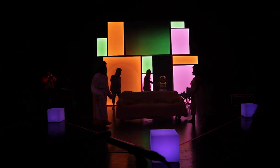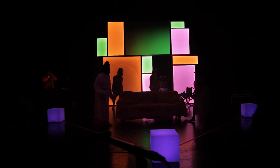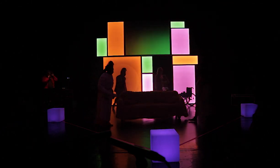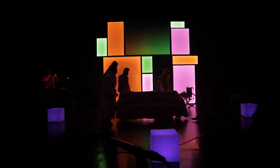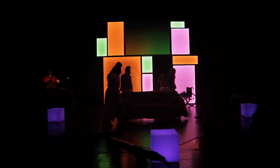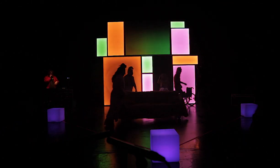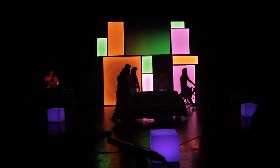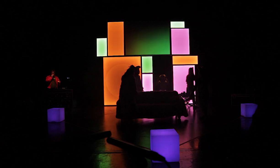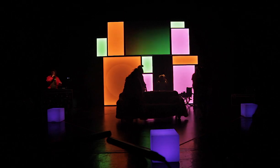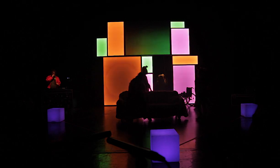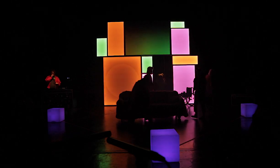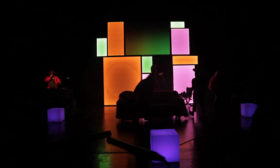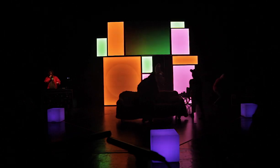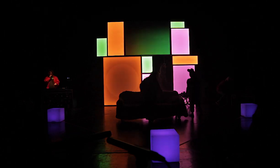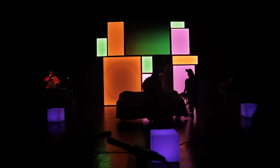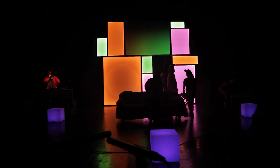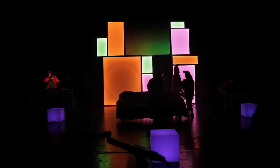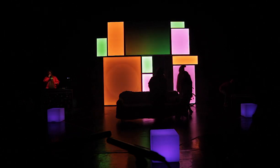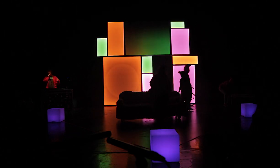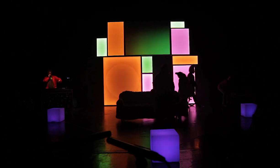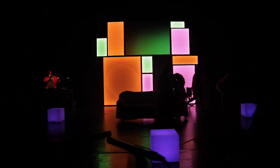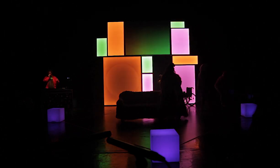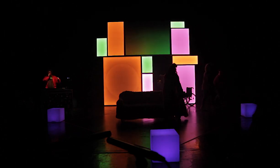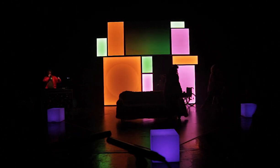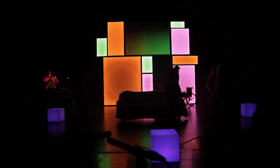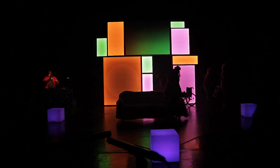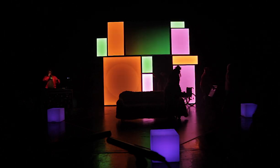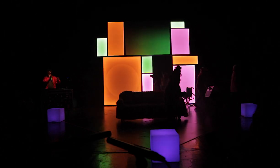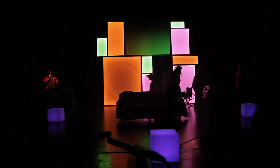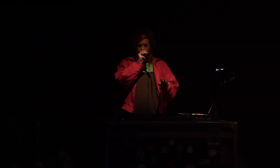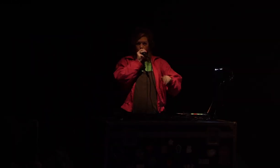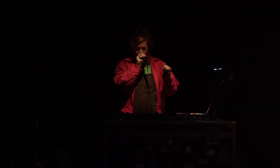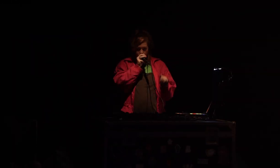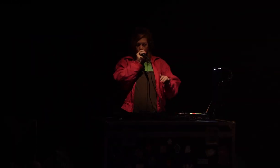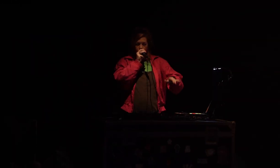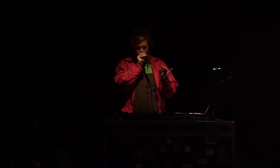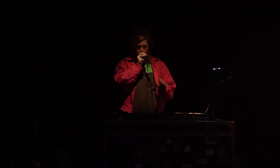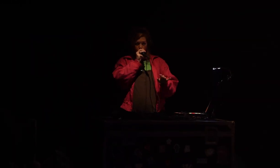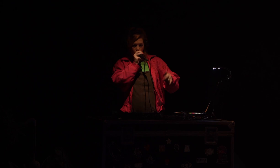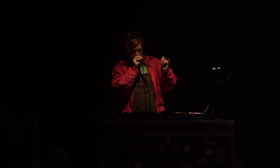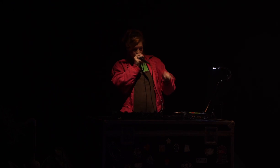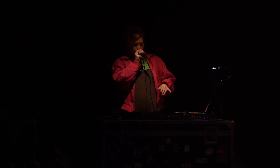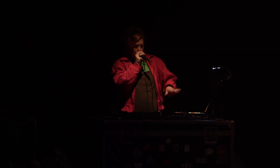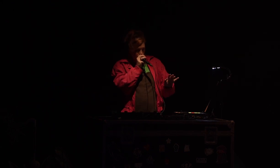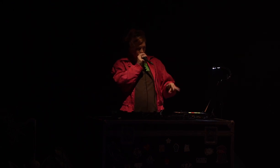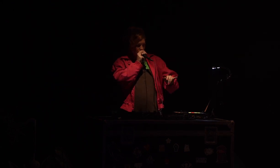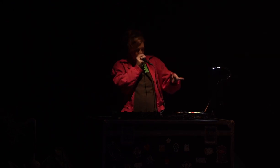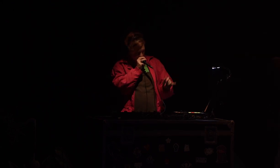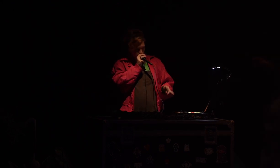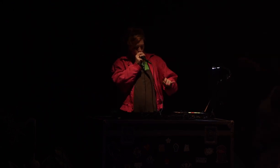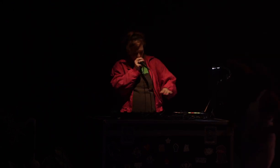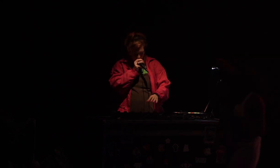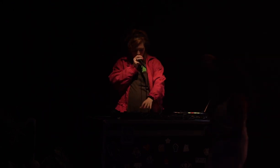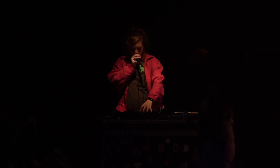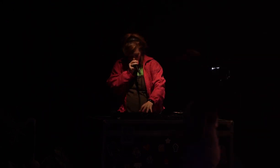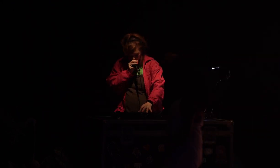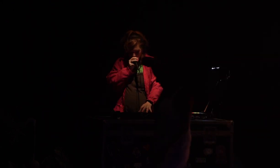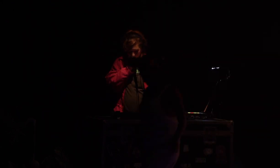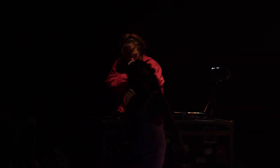[ # GRACE BEATBOXES ]